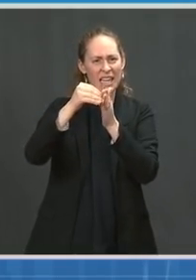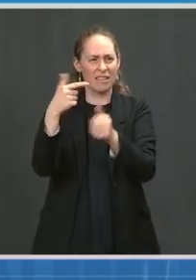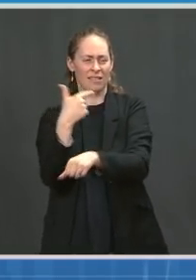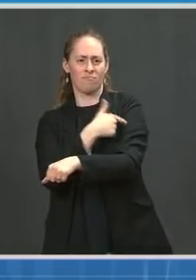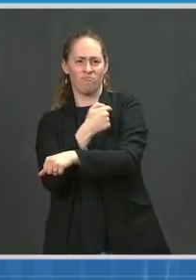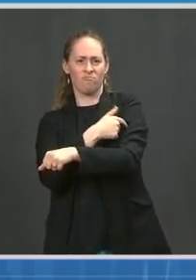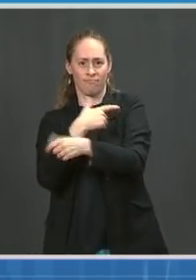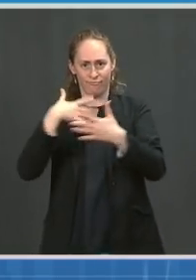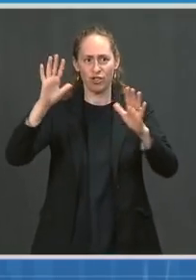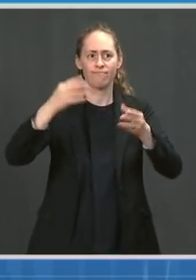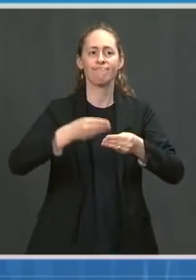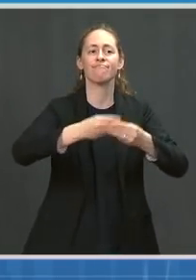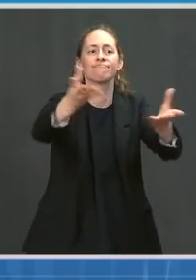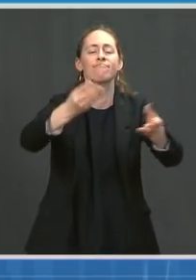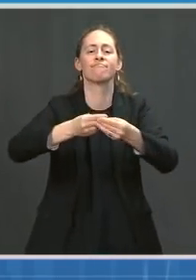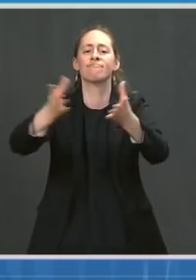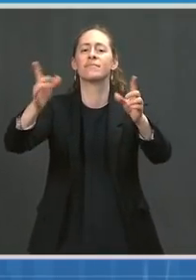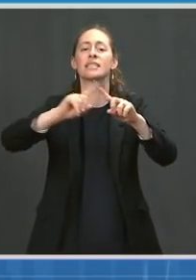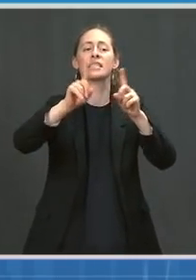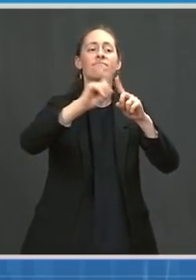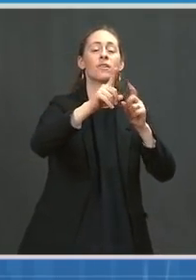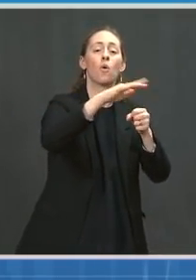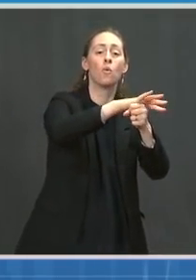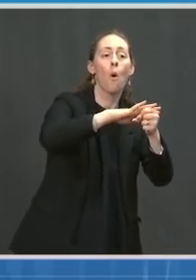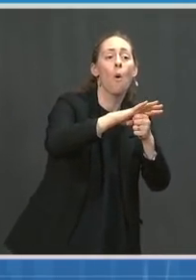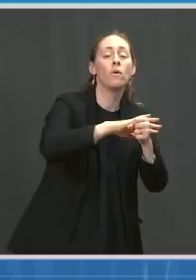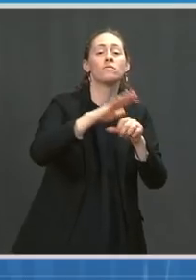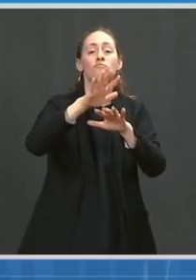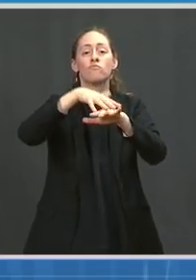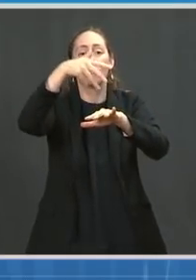and territories and through federal channels each week.